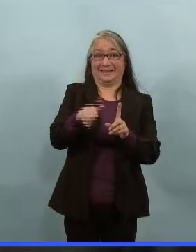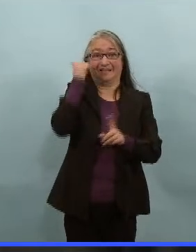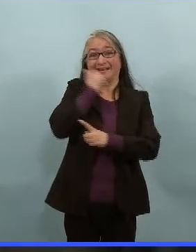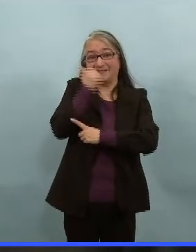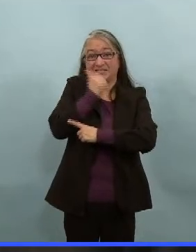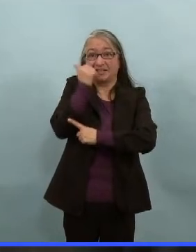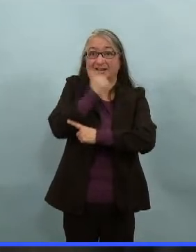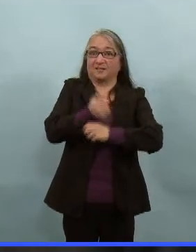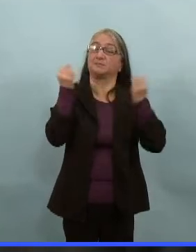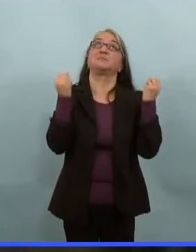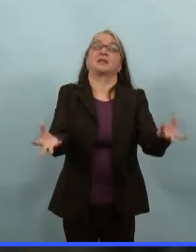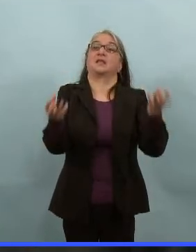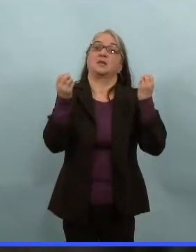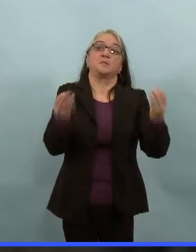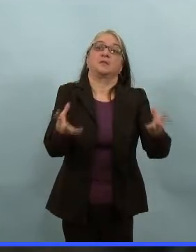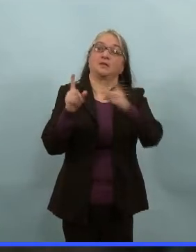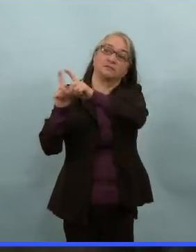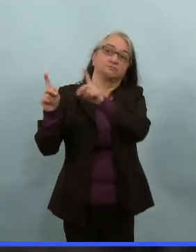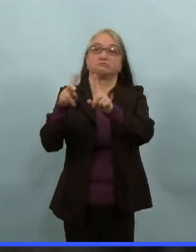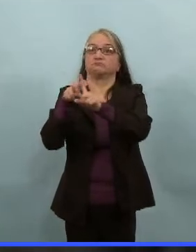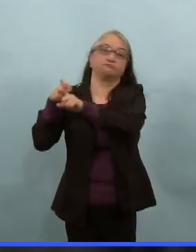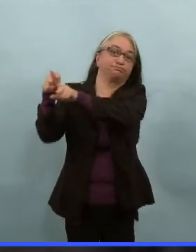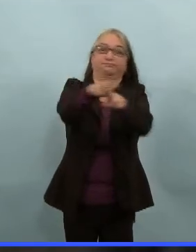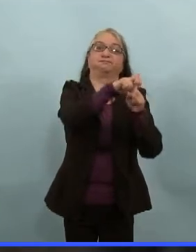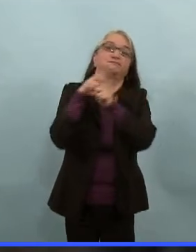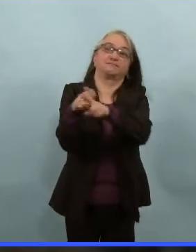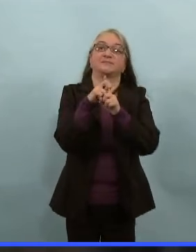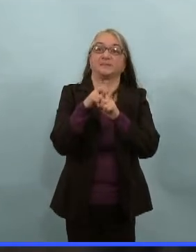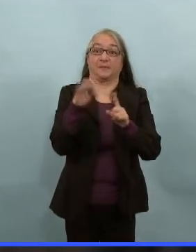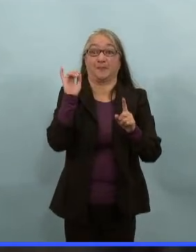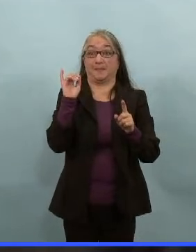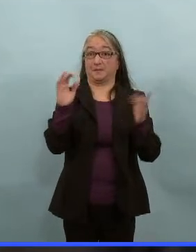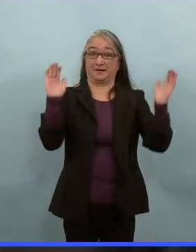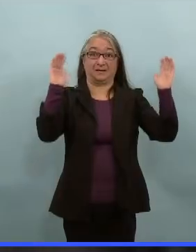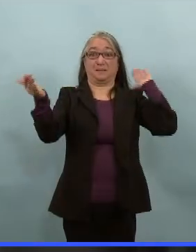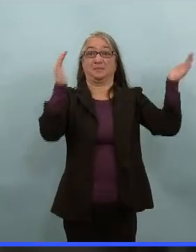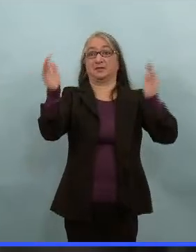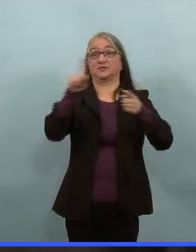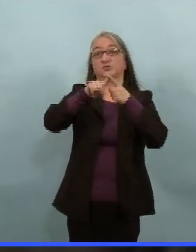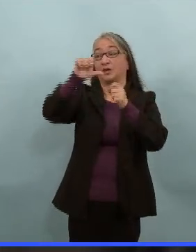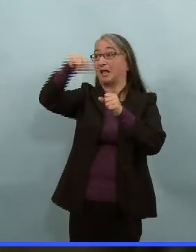that and that's what other jurisdictions have seen as well so again we're we're learning we're